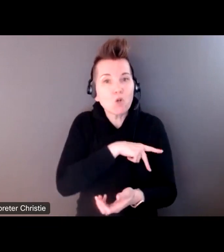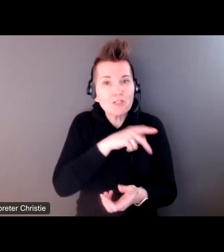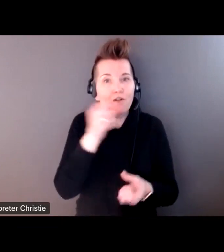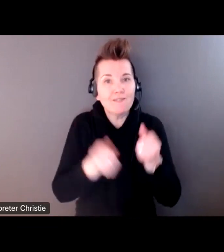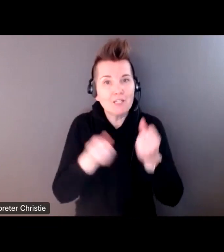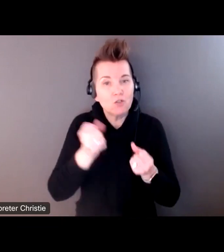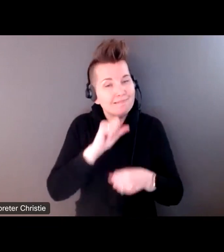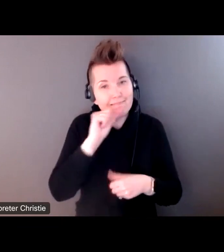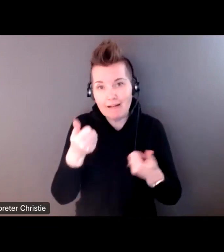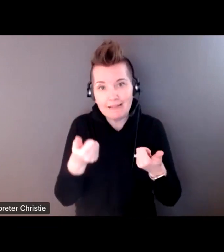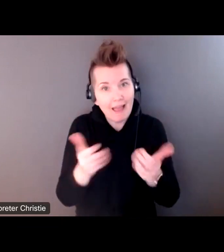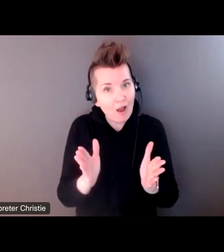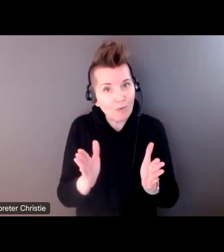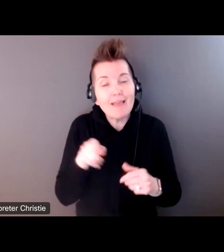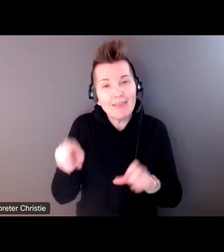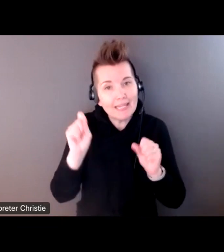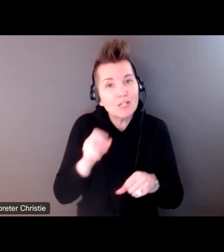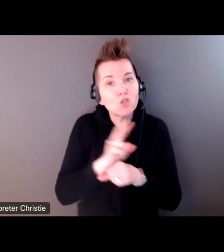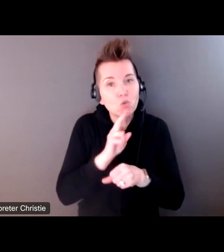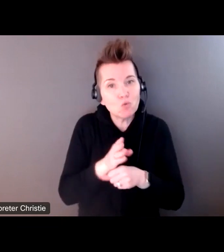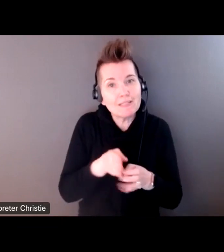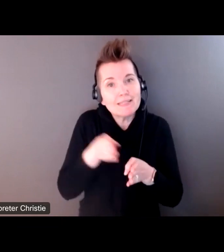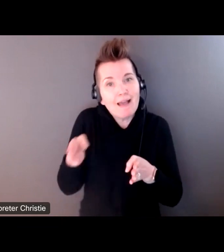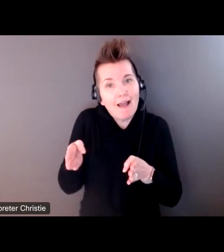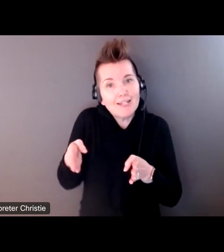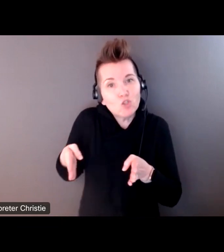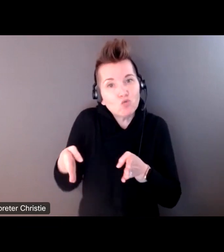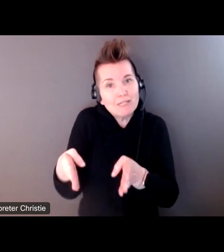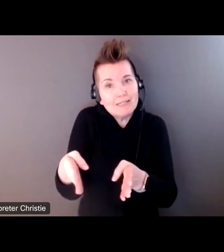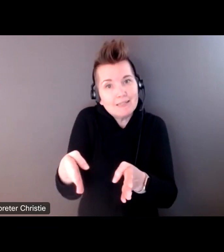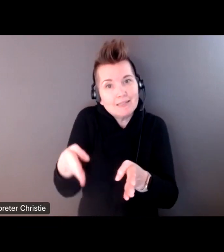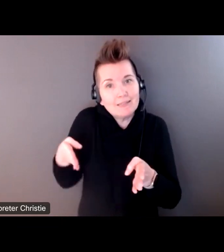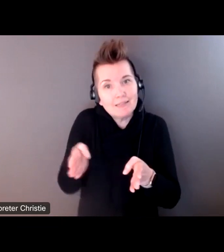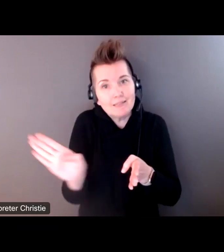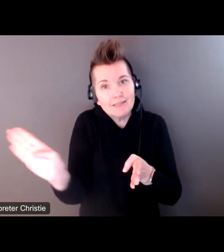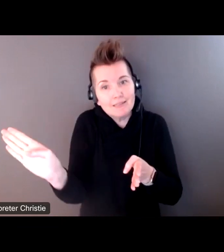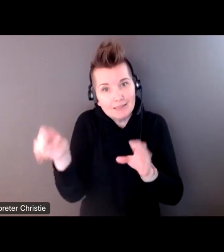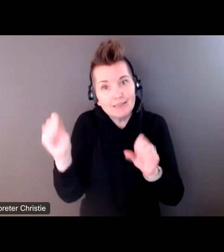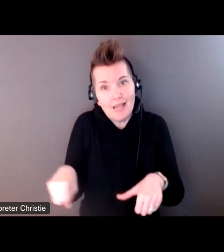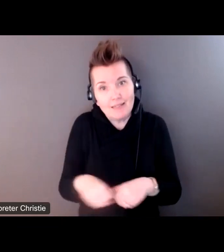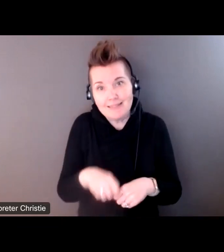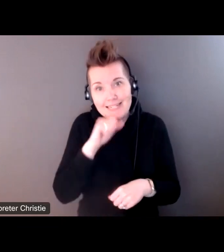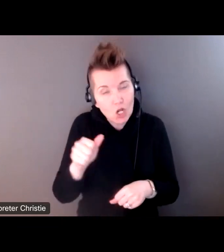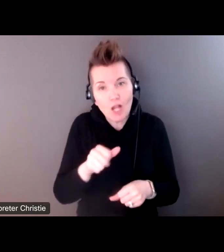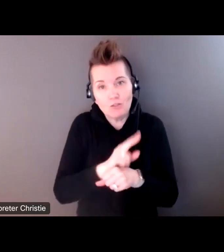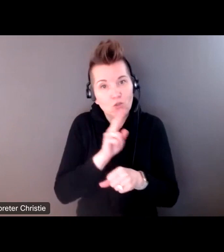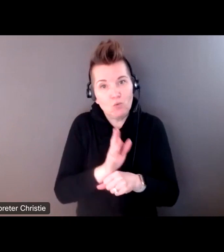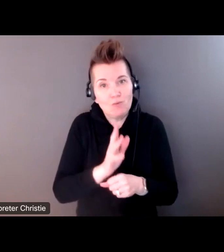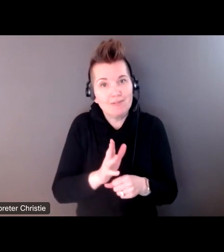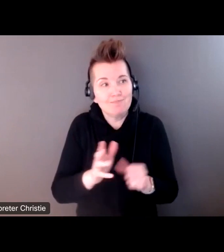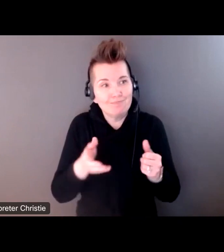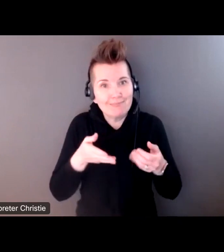could easily be parked on side streets.